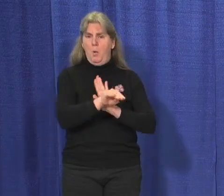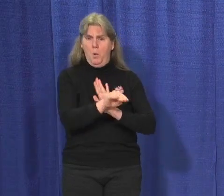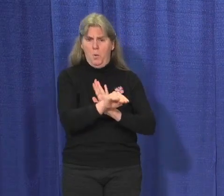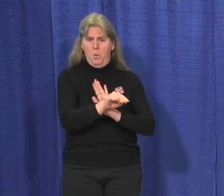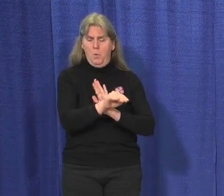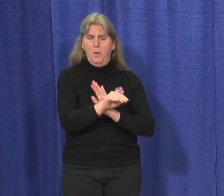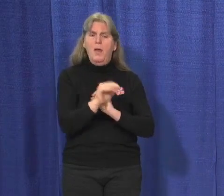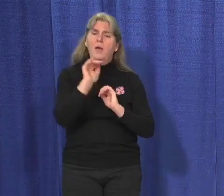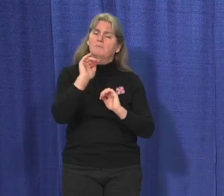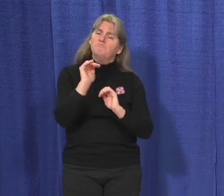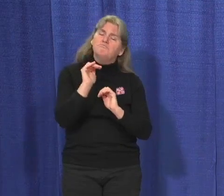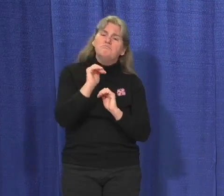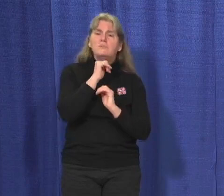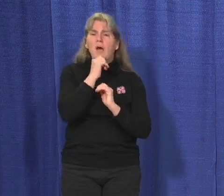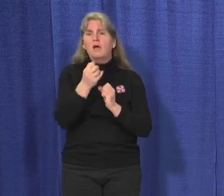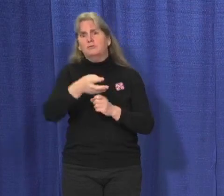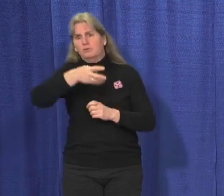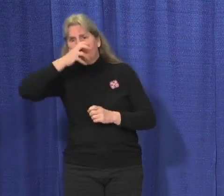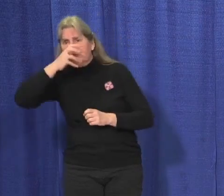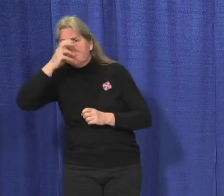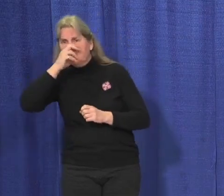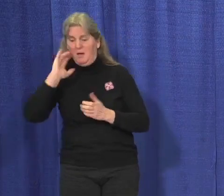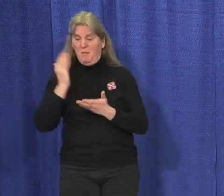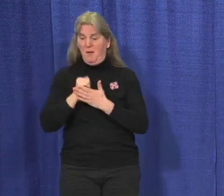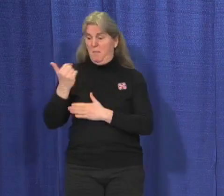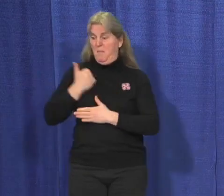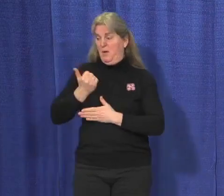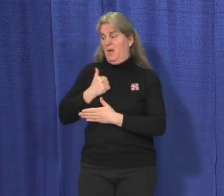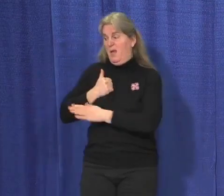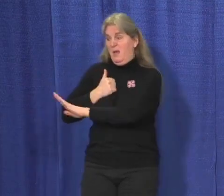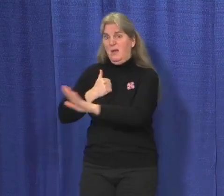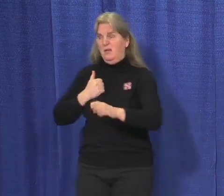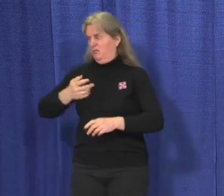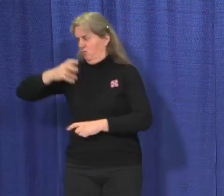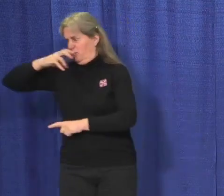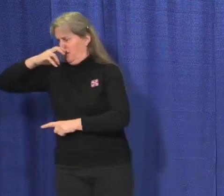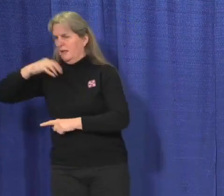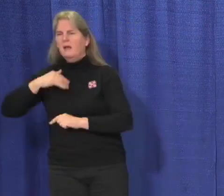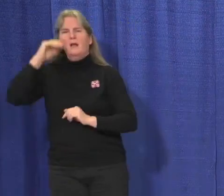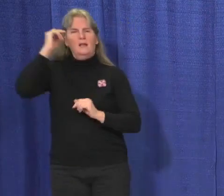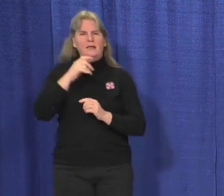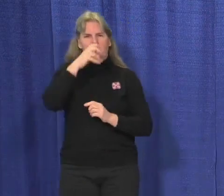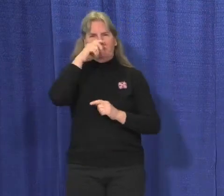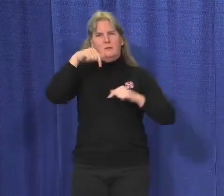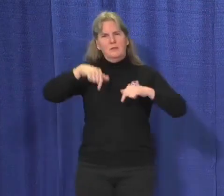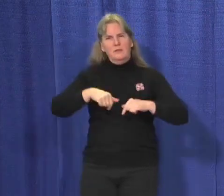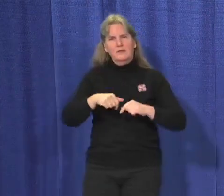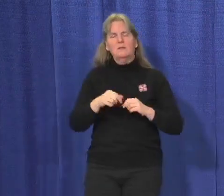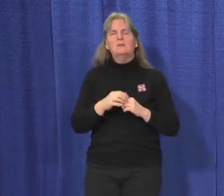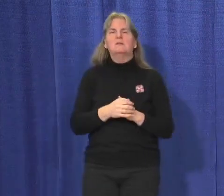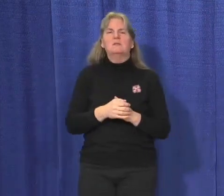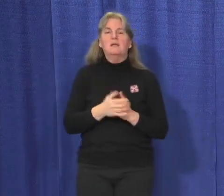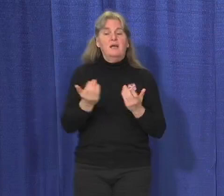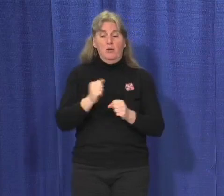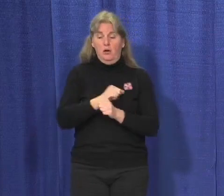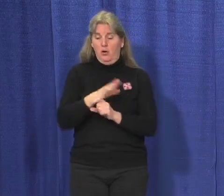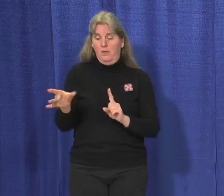relatively light restrictions compared to most of the country. We continue with no active